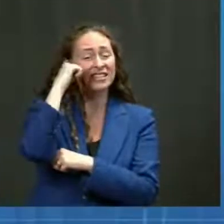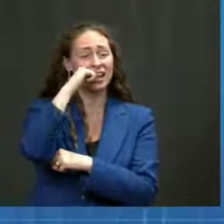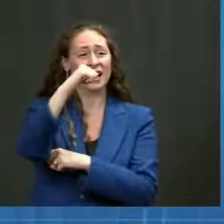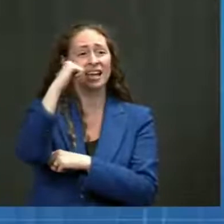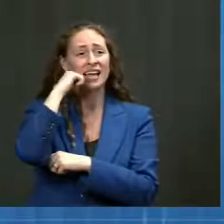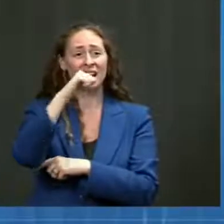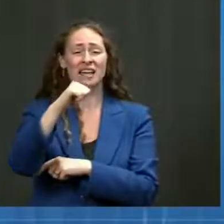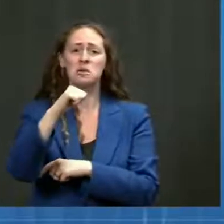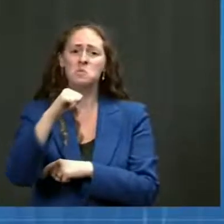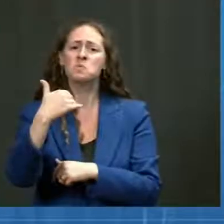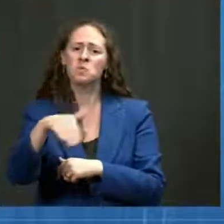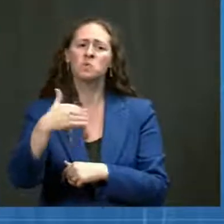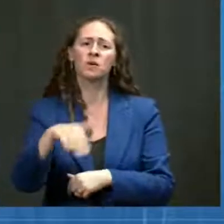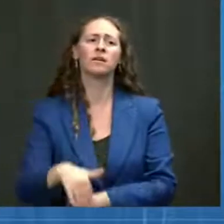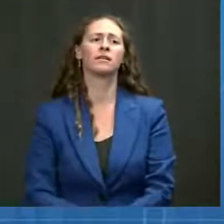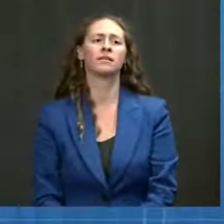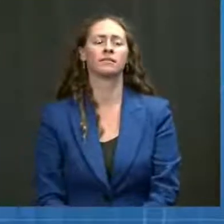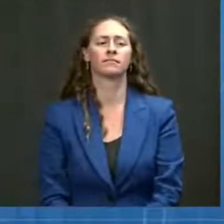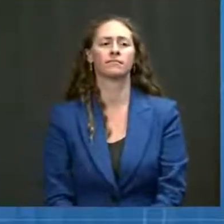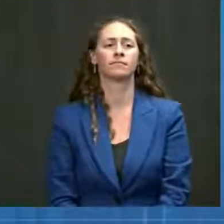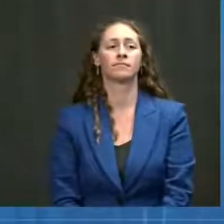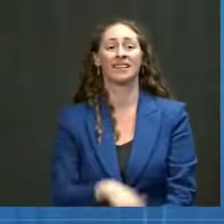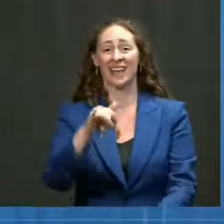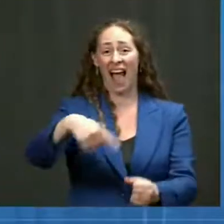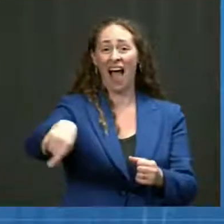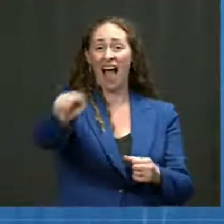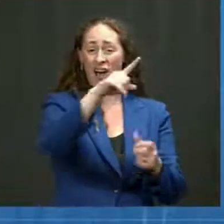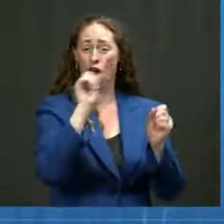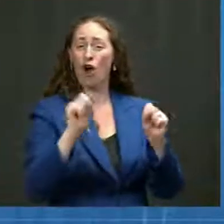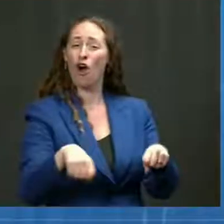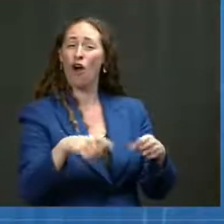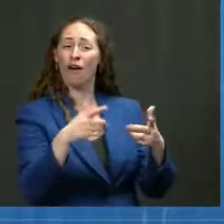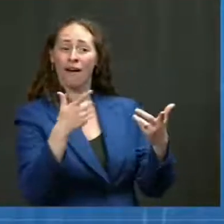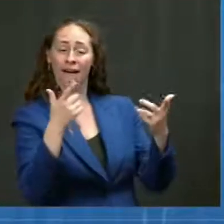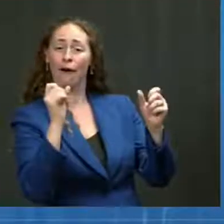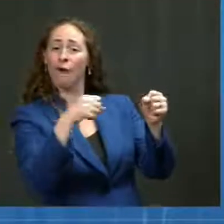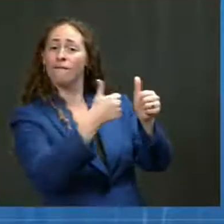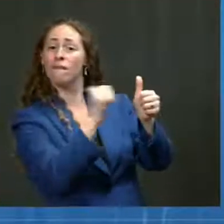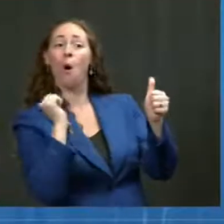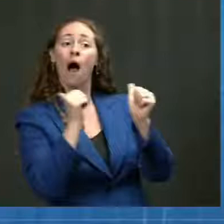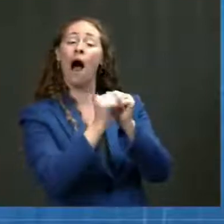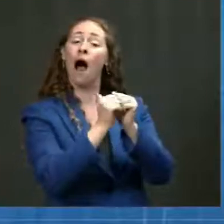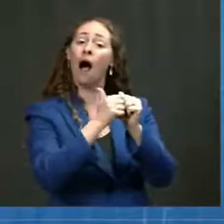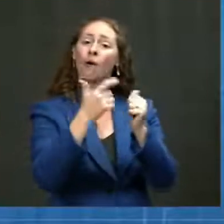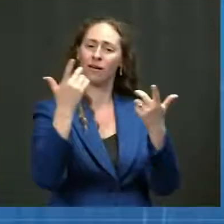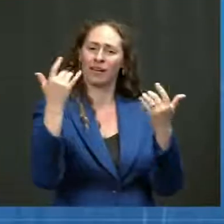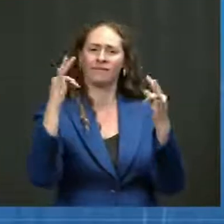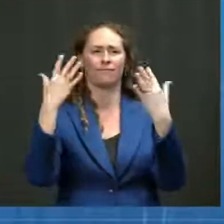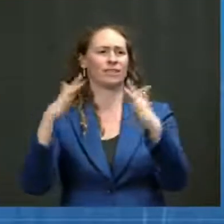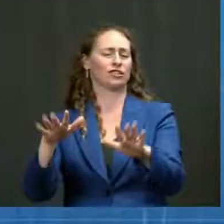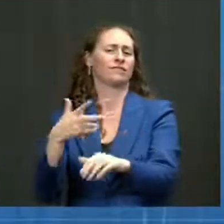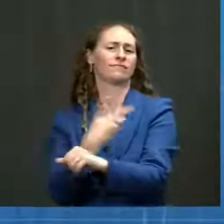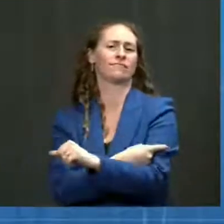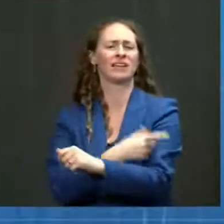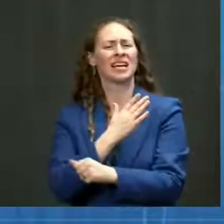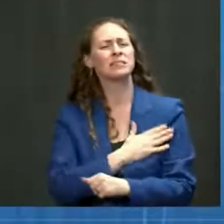COVID-19 DEATHS PER DAY, AND THESE REMAIN LARGELY PREVENTABLE.